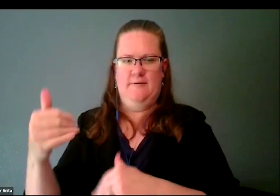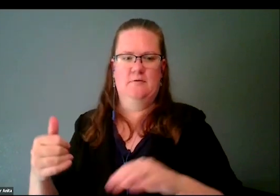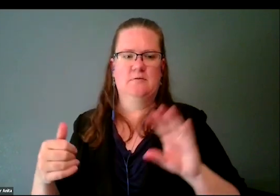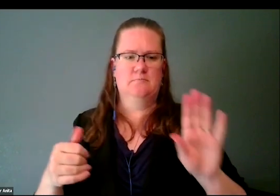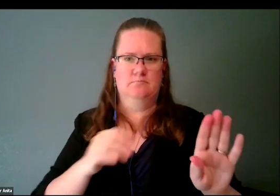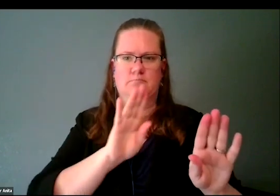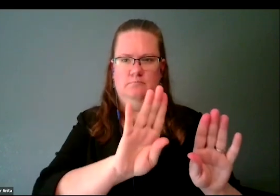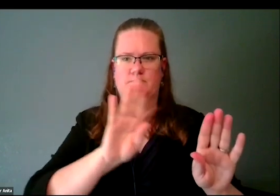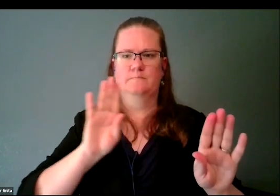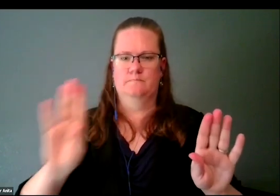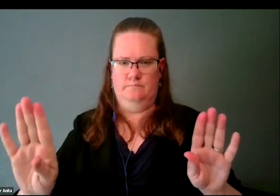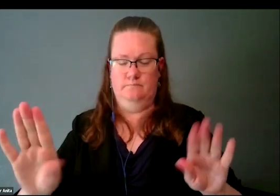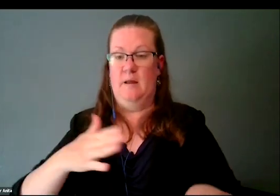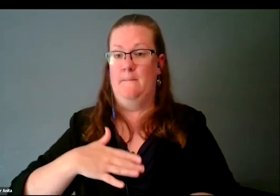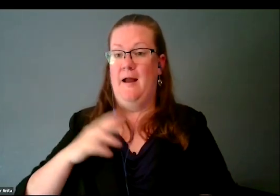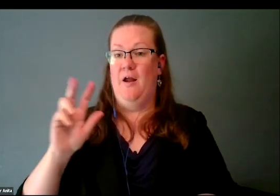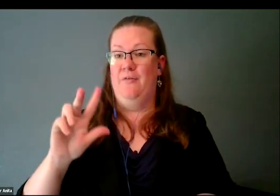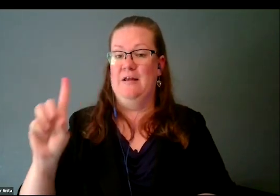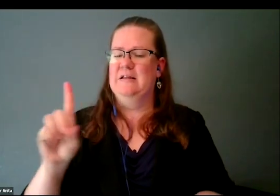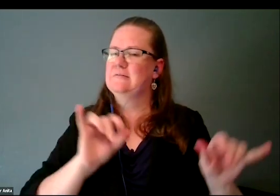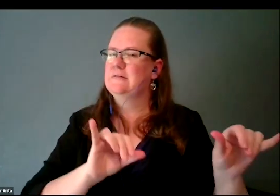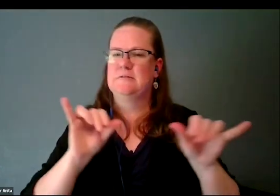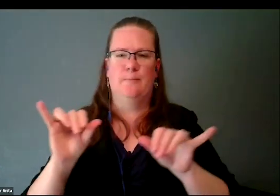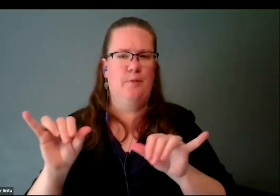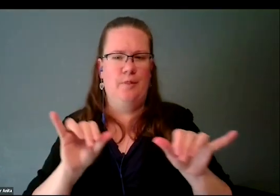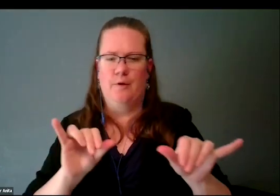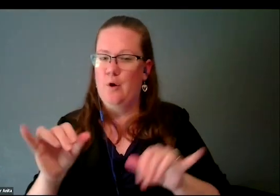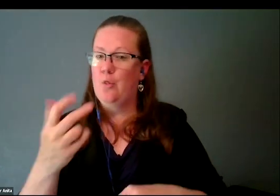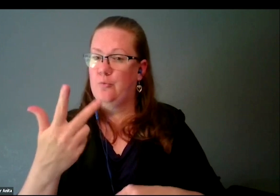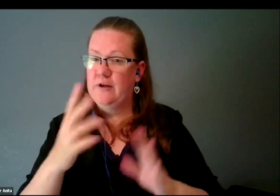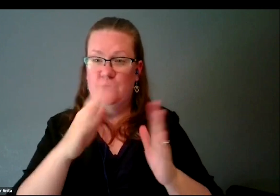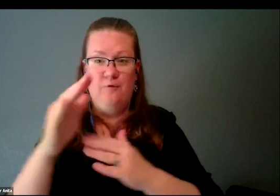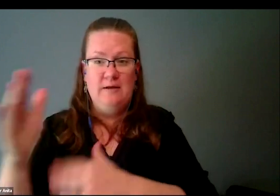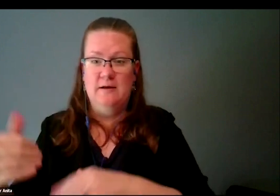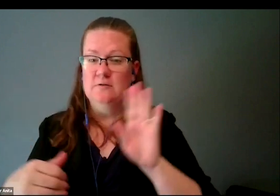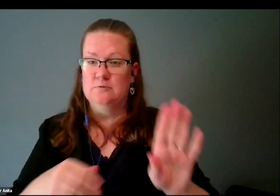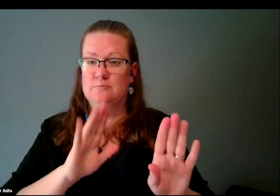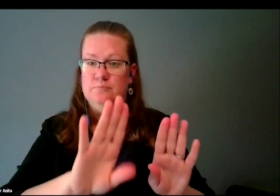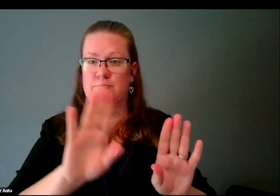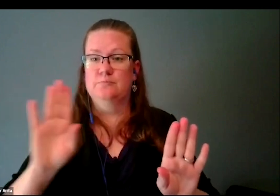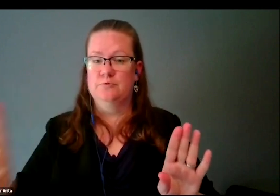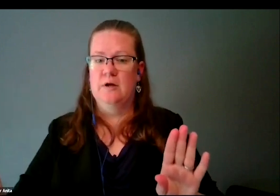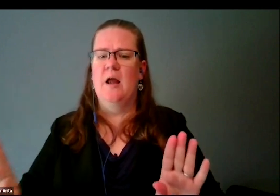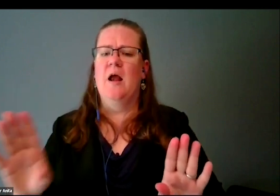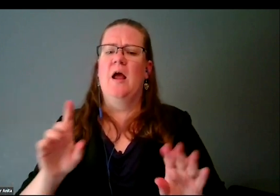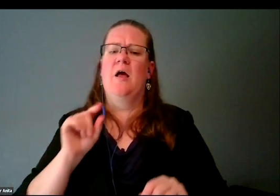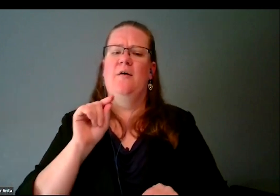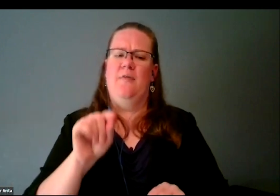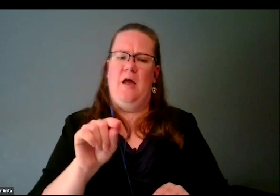My 3D model is very similar. Three rectangles side by side. The rectangles are slightly taller